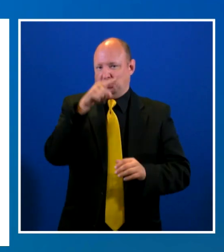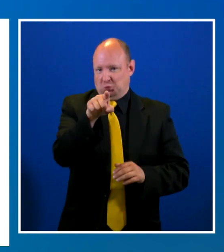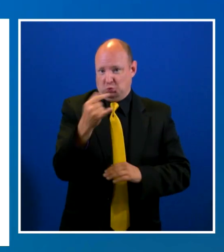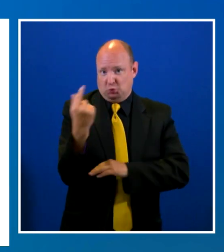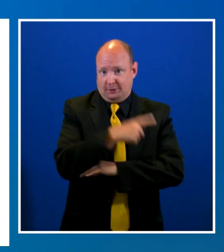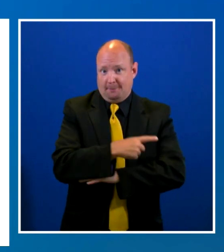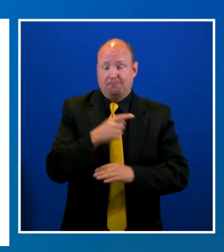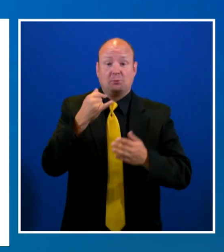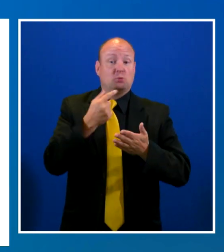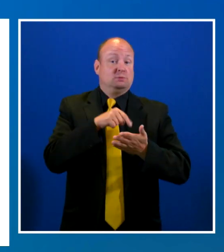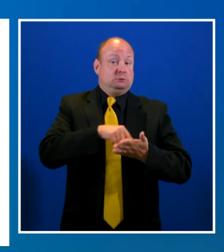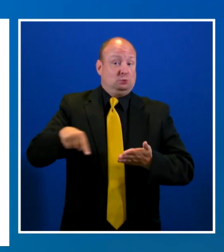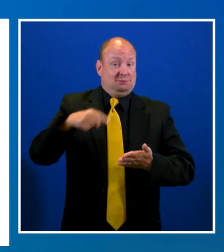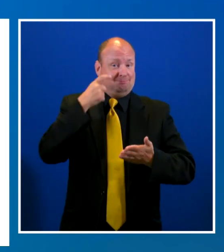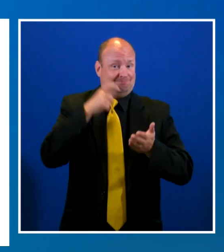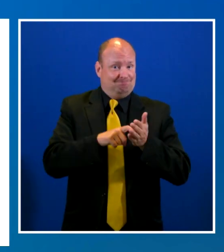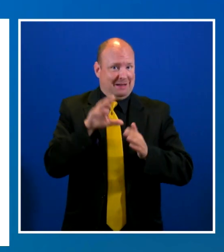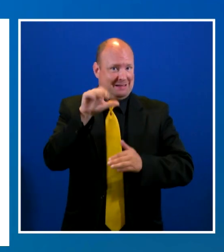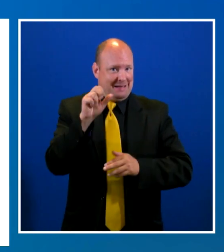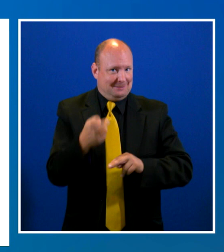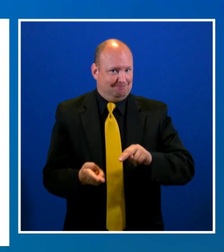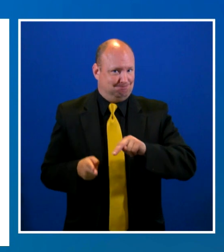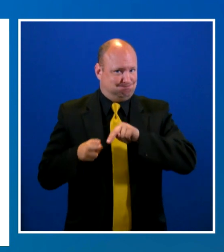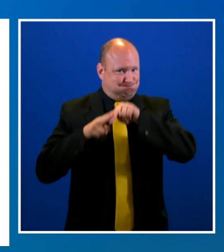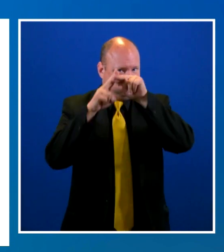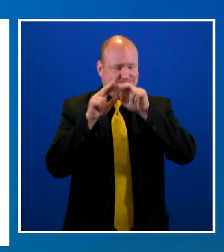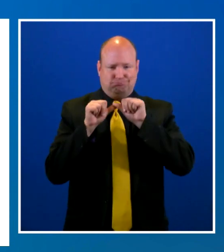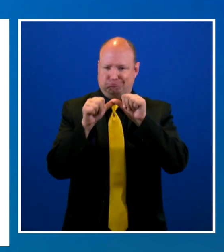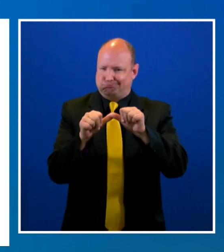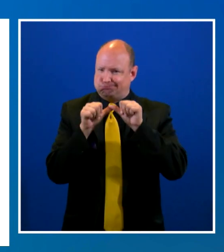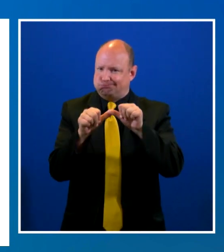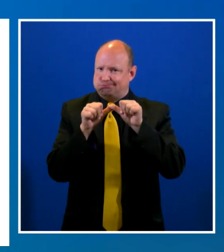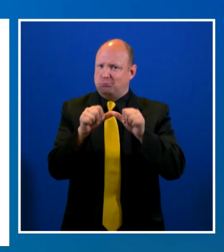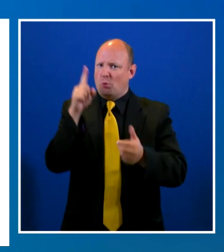Nearly 1,200 additional cases were reported this week in Clark